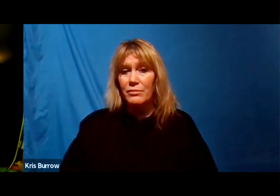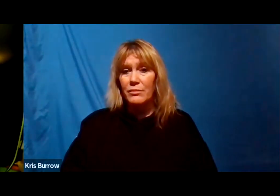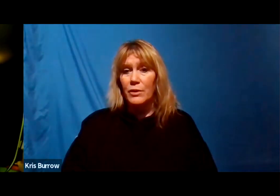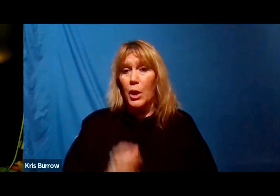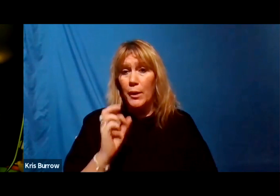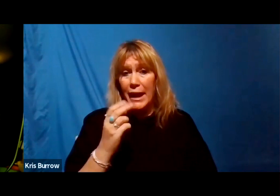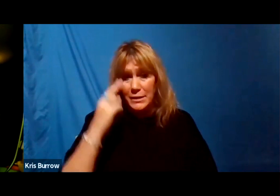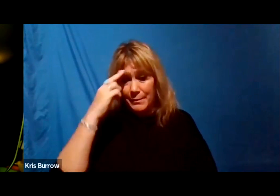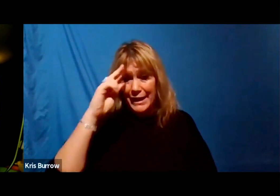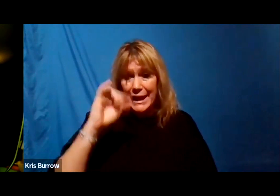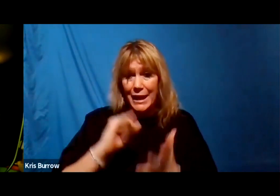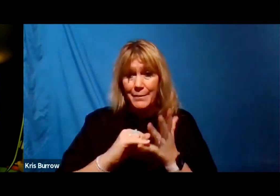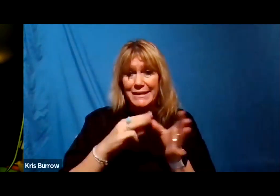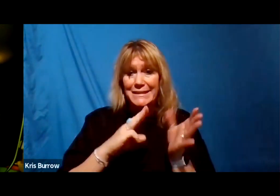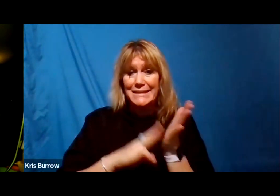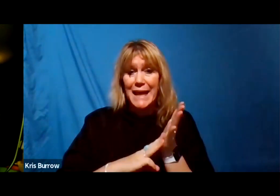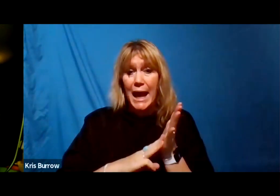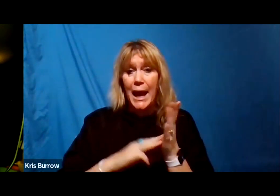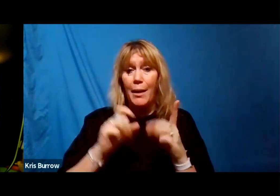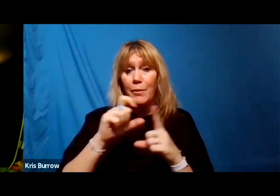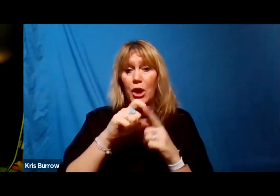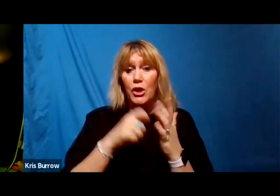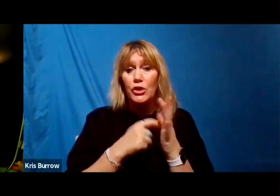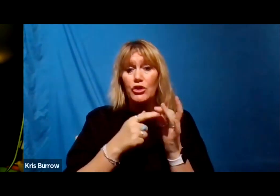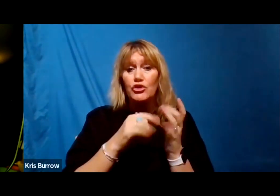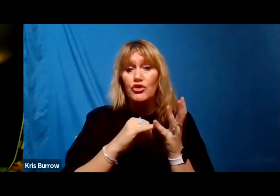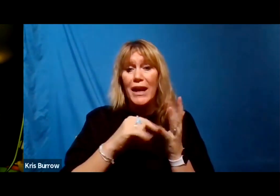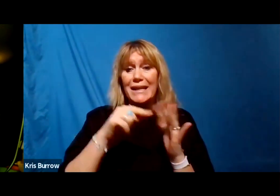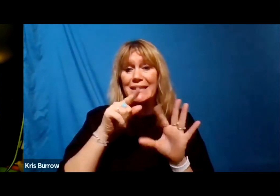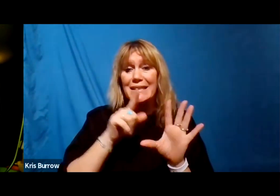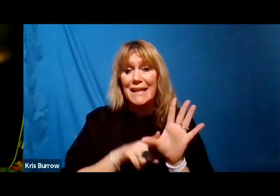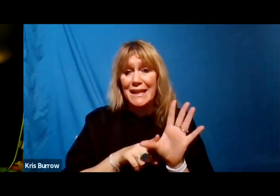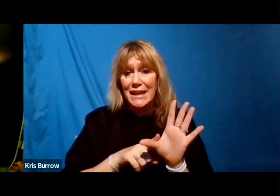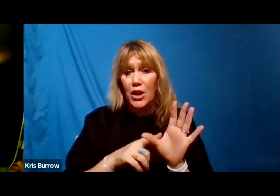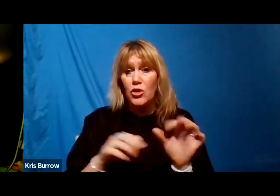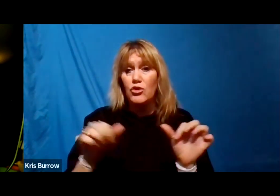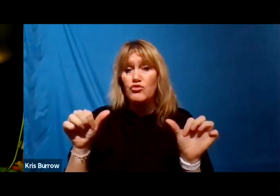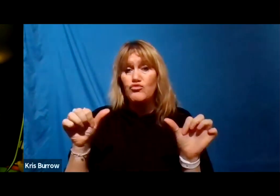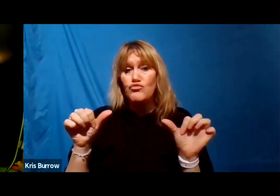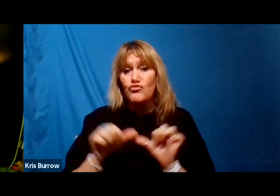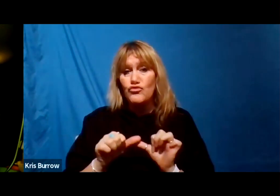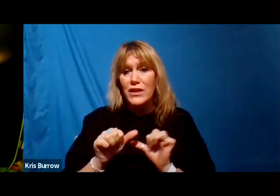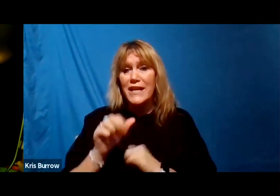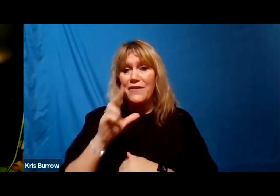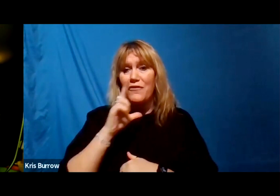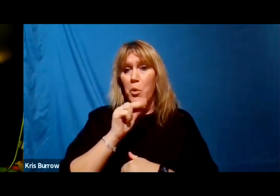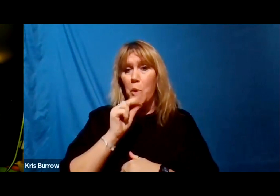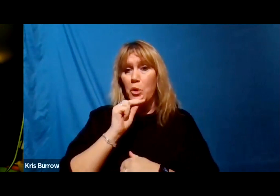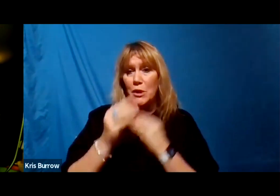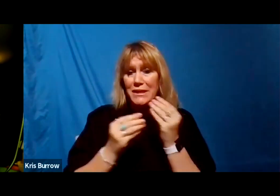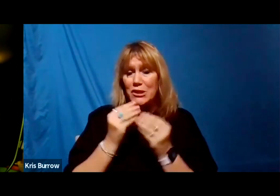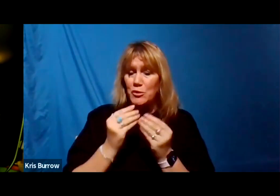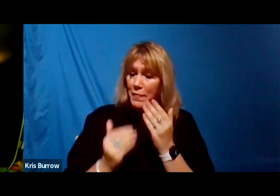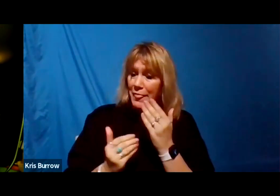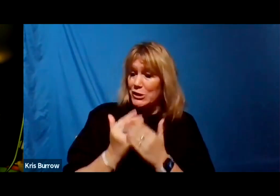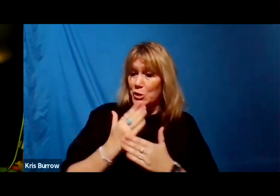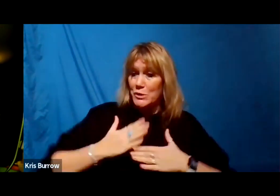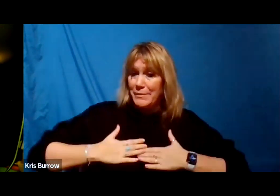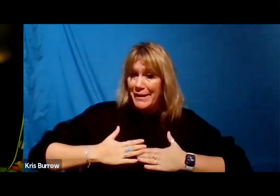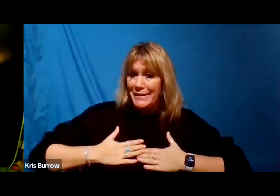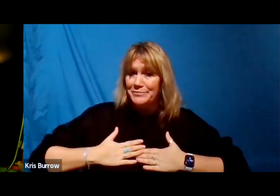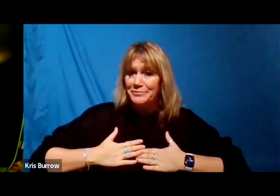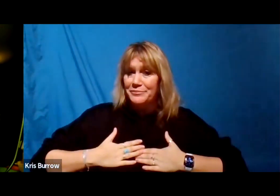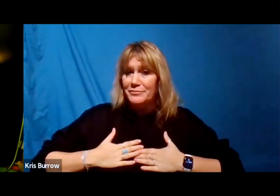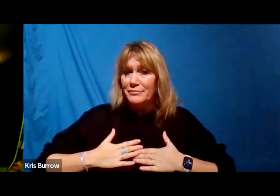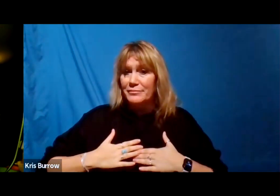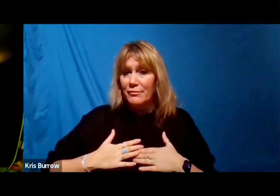I'm wearing a grey dress and a lovely